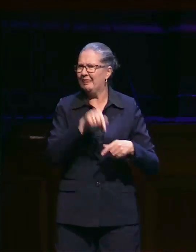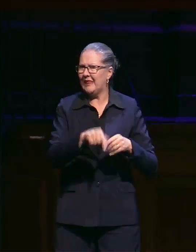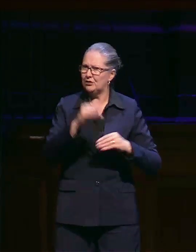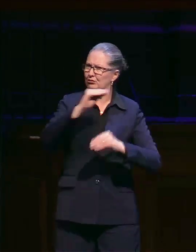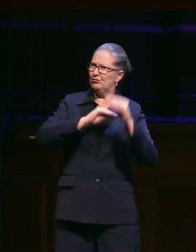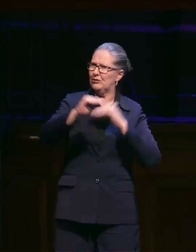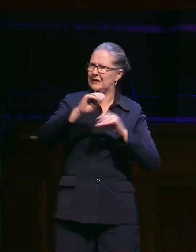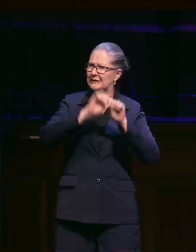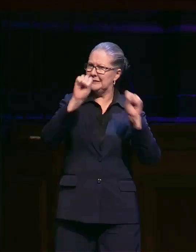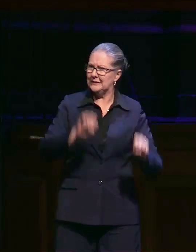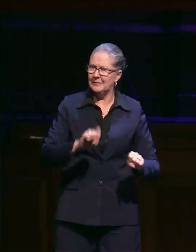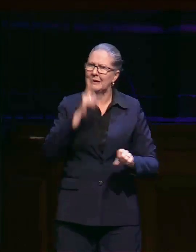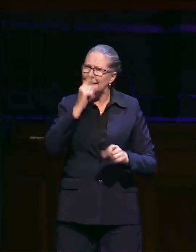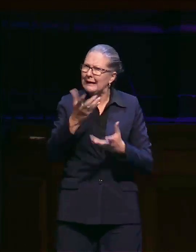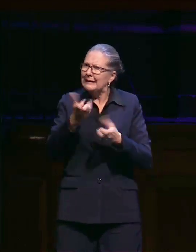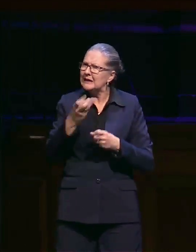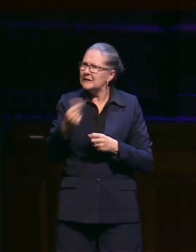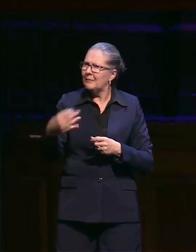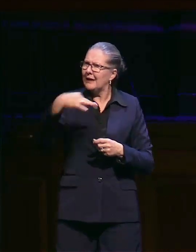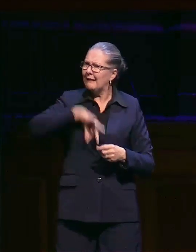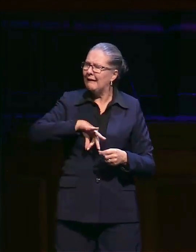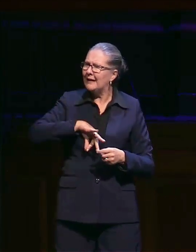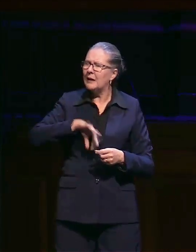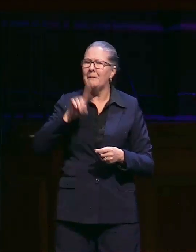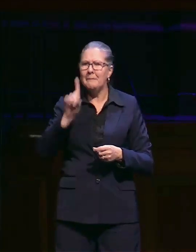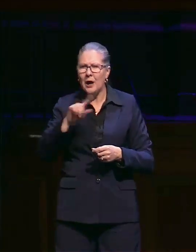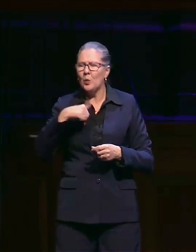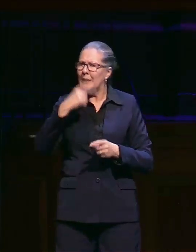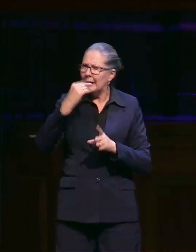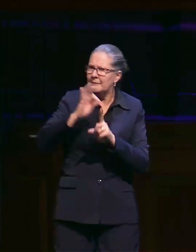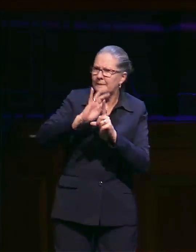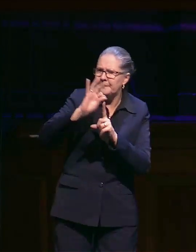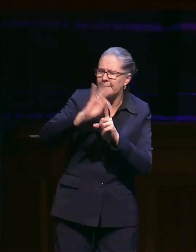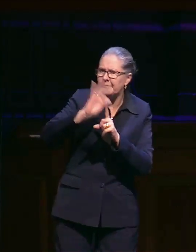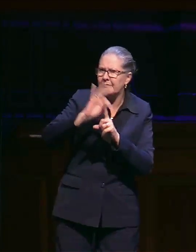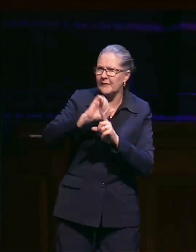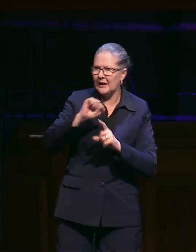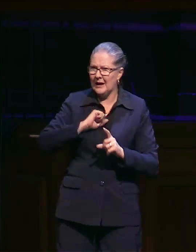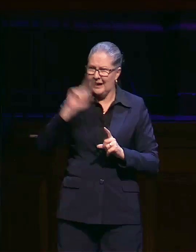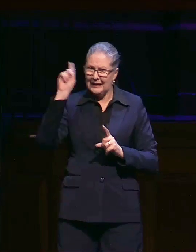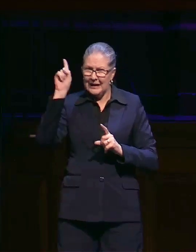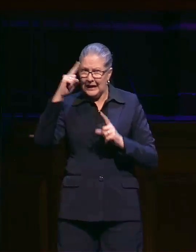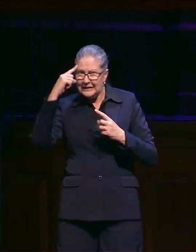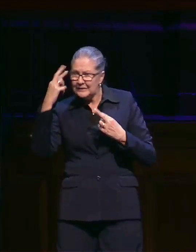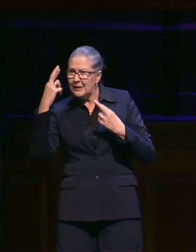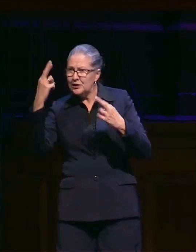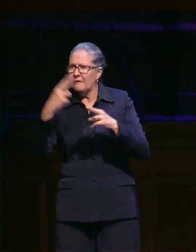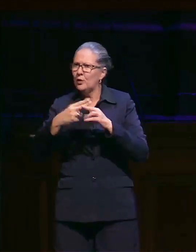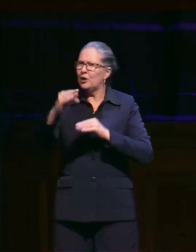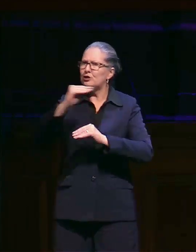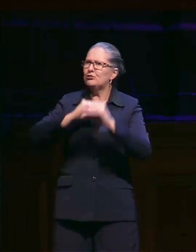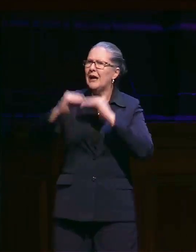zero-sum game but we can also enhance our expectations of the trade agenda if